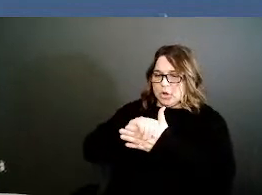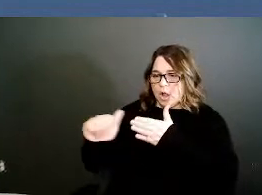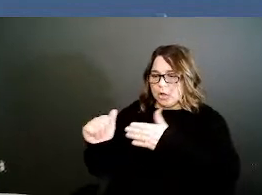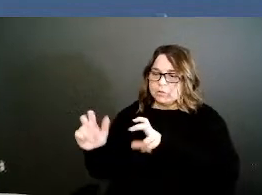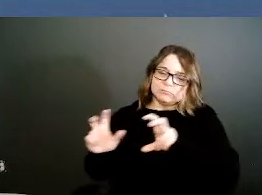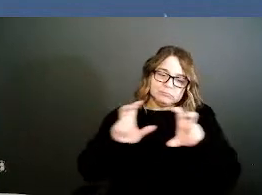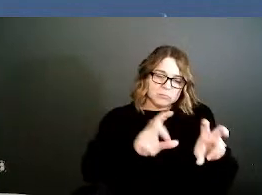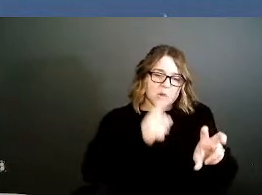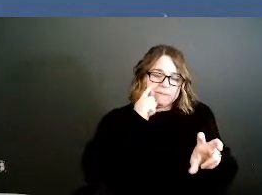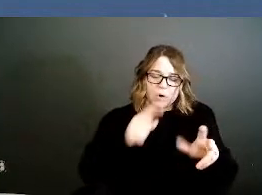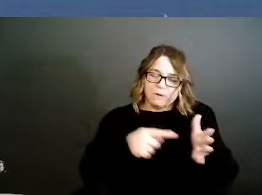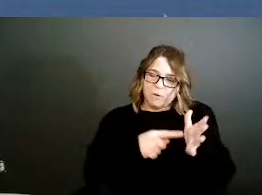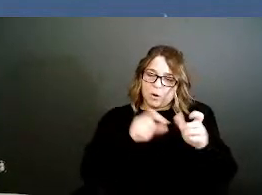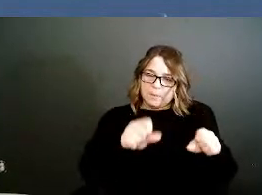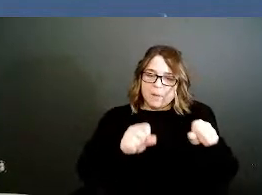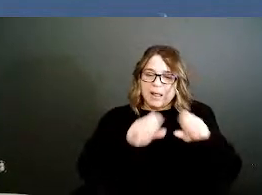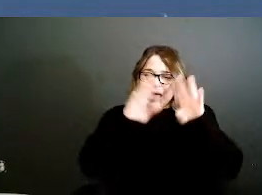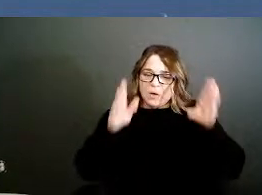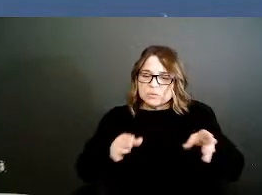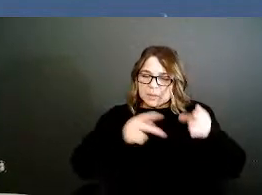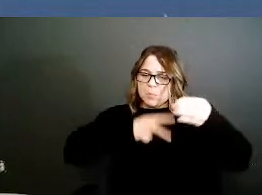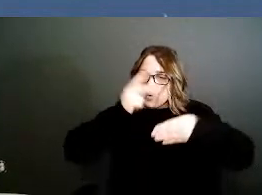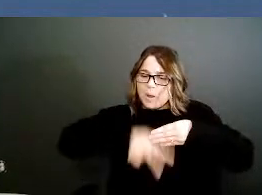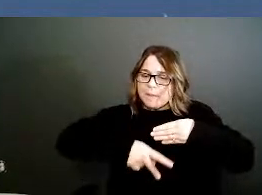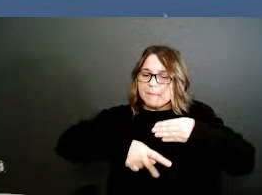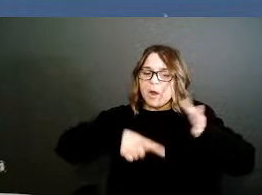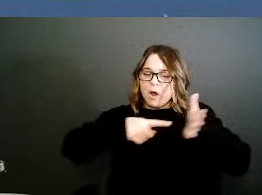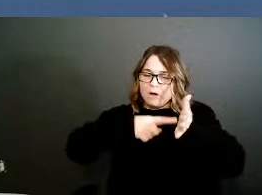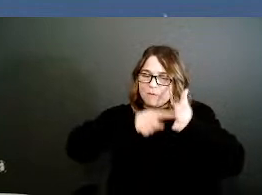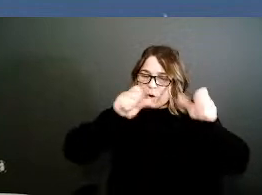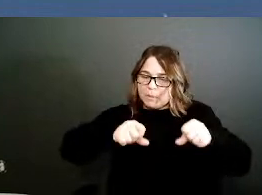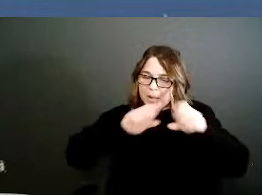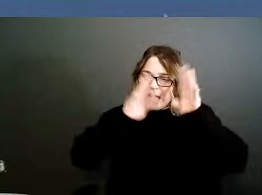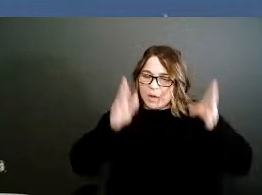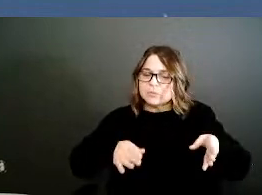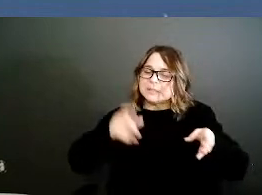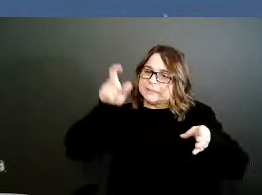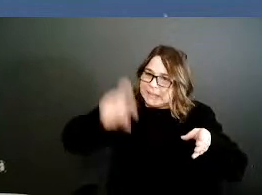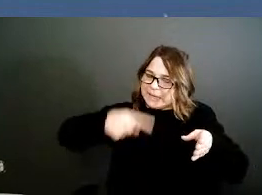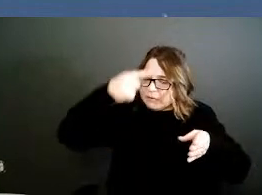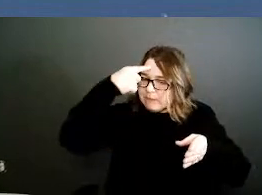HOUSING INVESTMENTS ARE CENTRAL TO RACIAL EQUITY DUE TO THE EFFECTS OF INSTITUTIONALIZED RACISM IN OUR HOUSING POLICY.